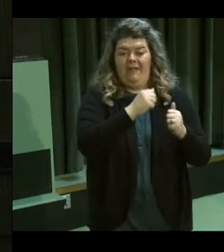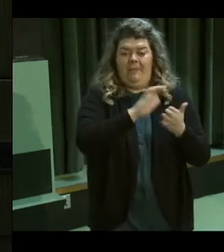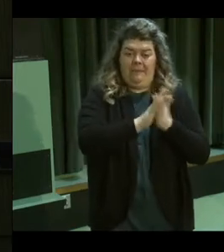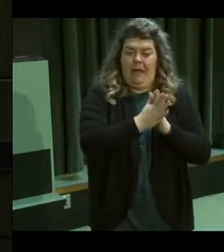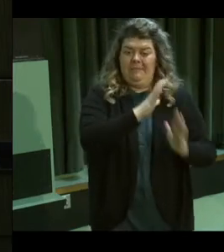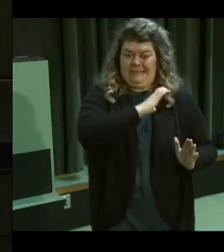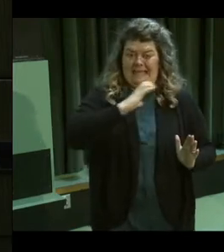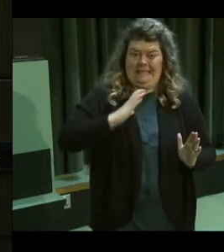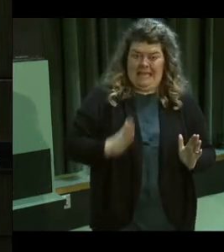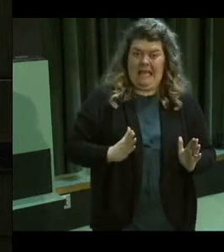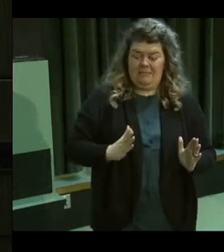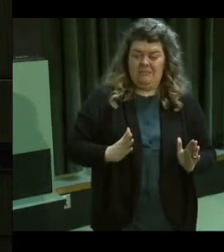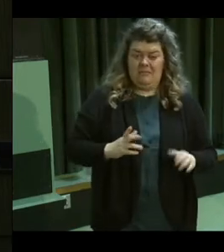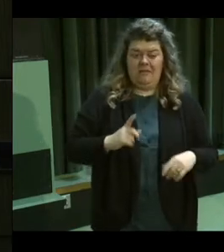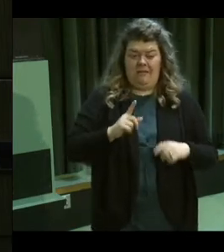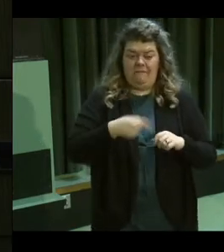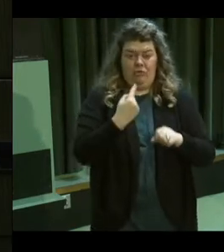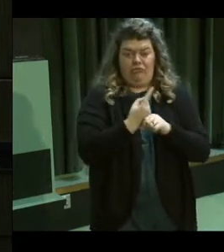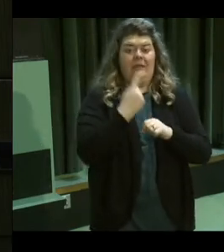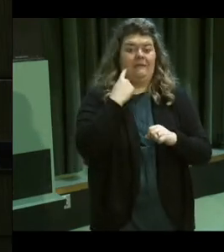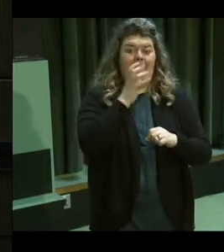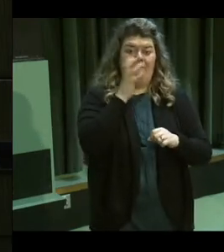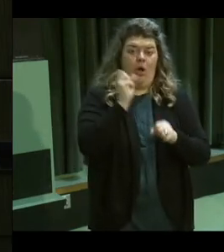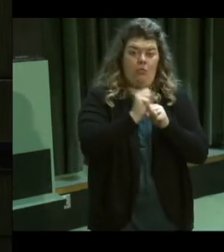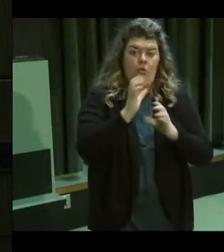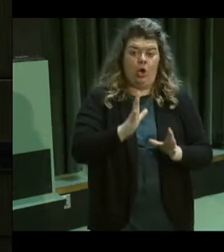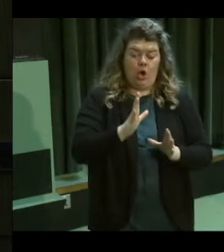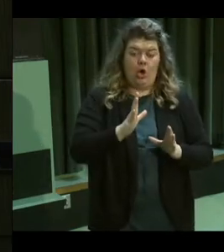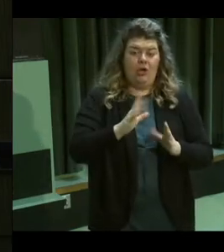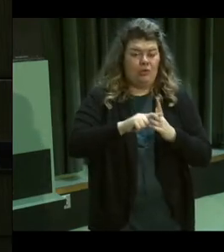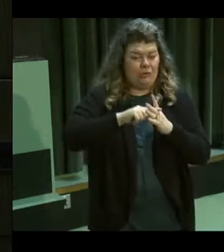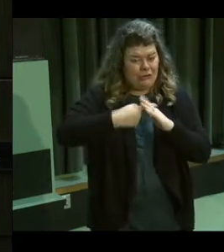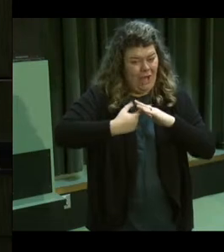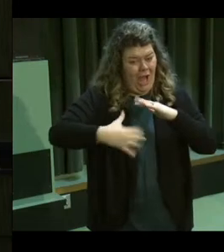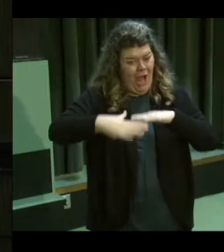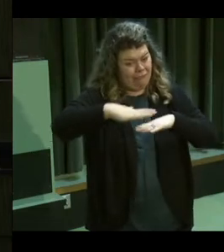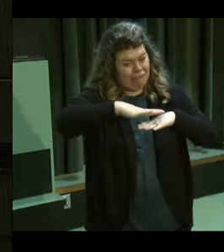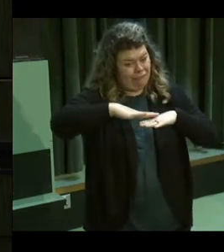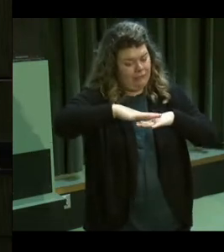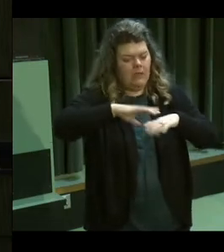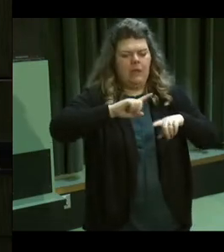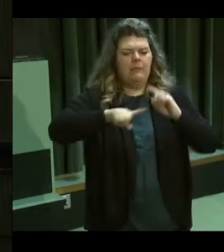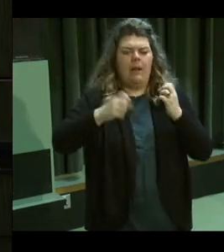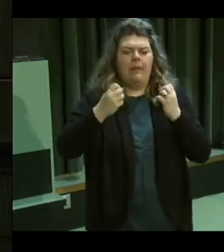workers, as, you know, as a, as